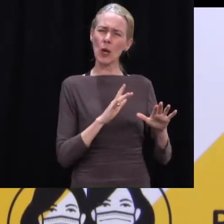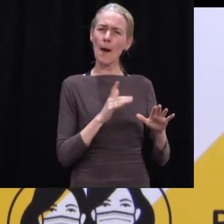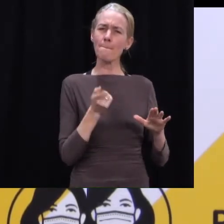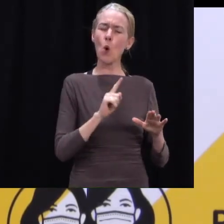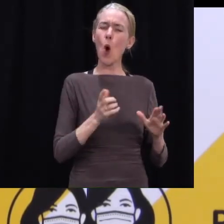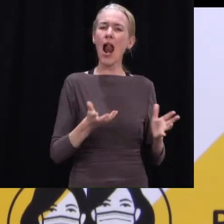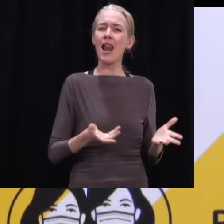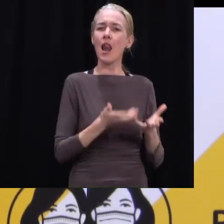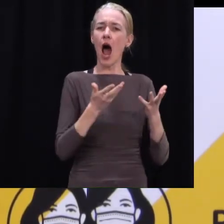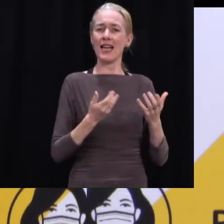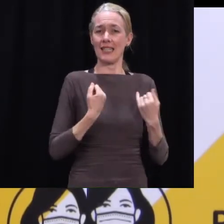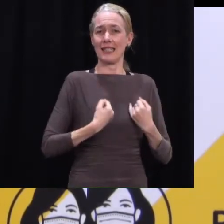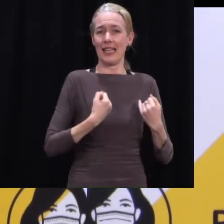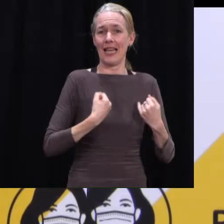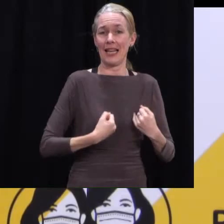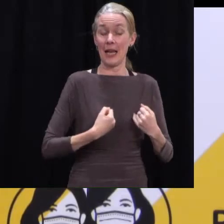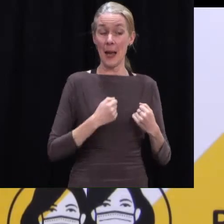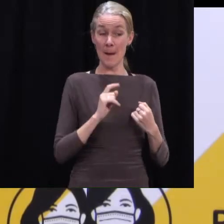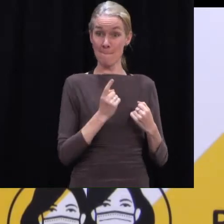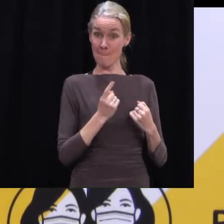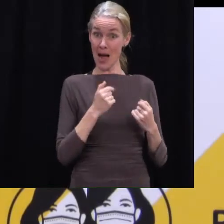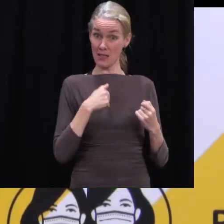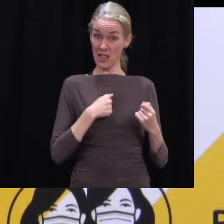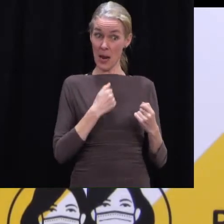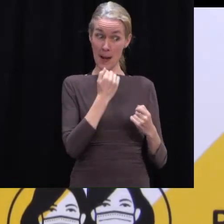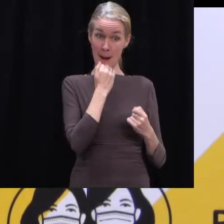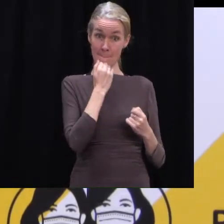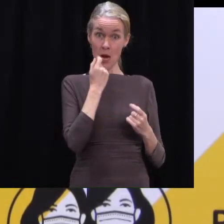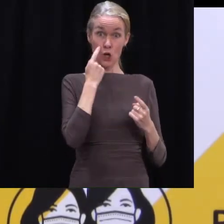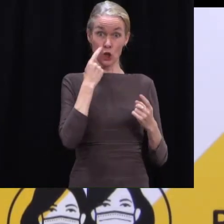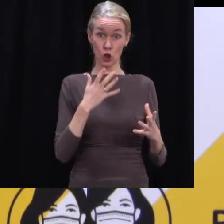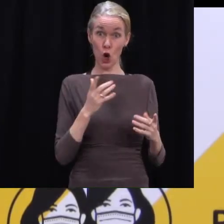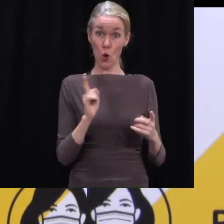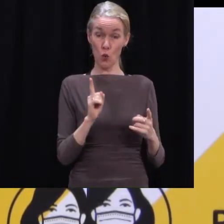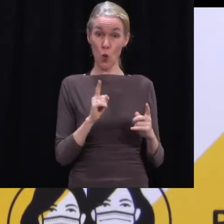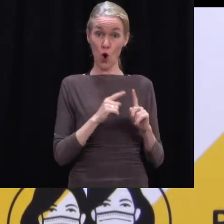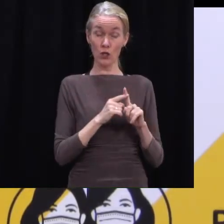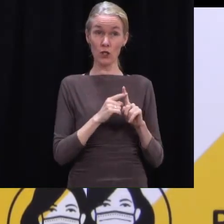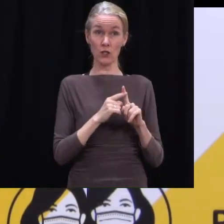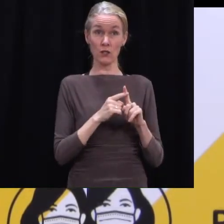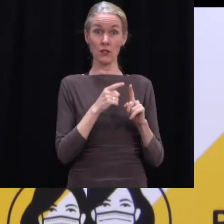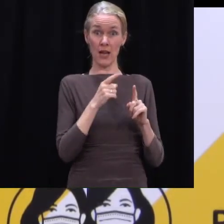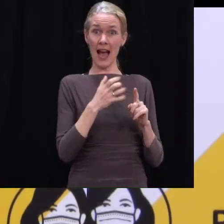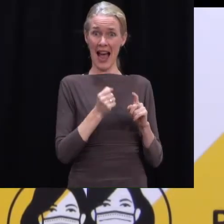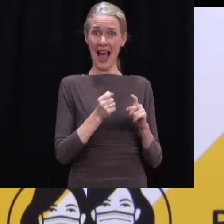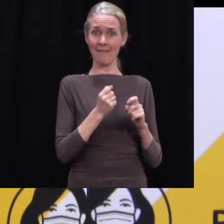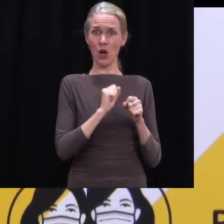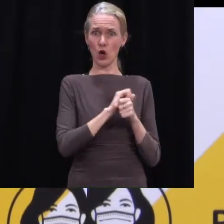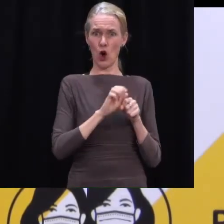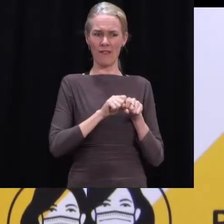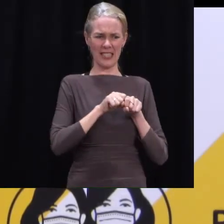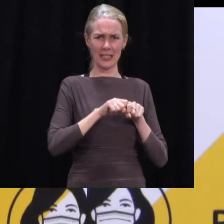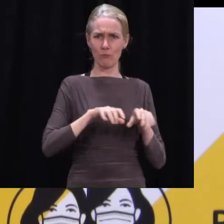18. It does tend to be less severe in children. It does go to show this is reaching right